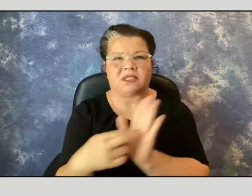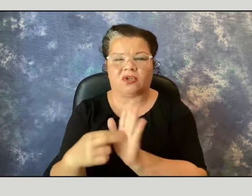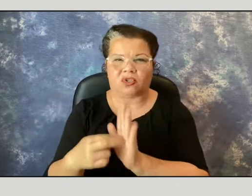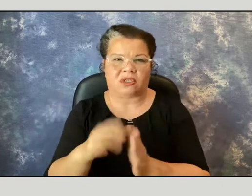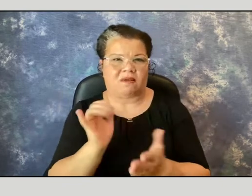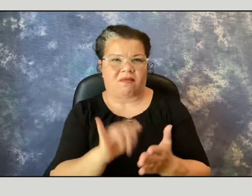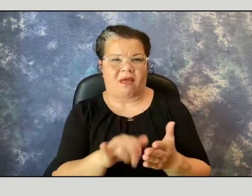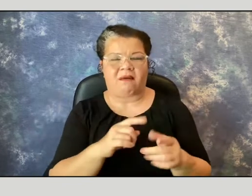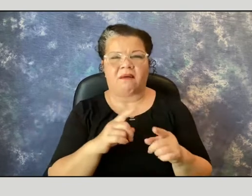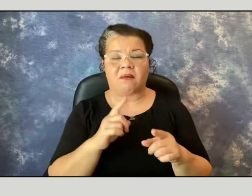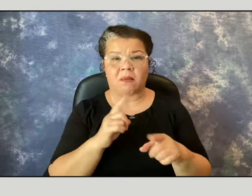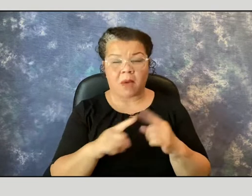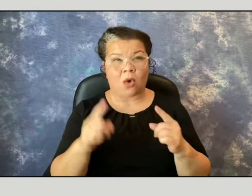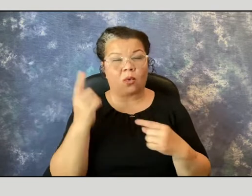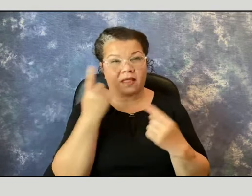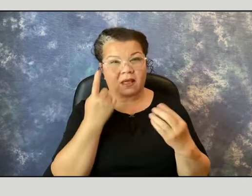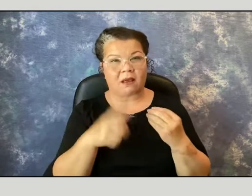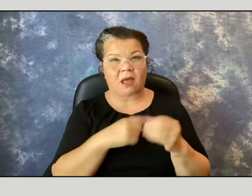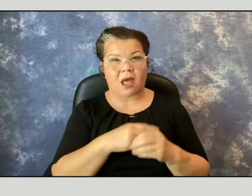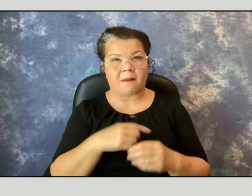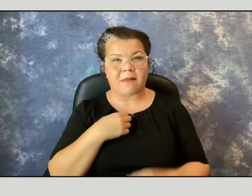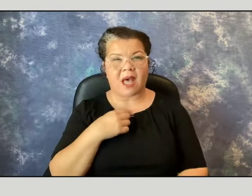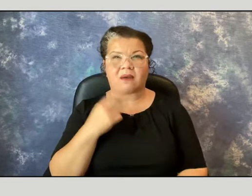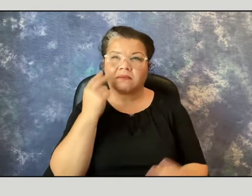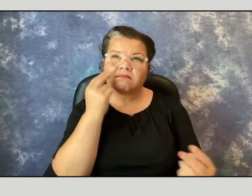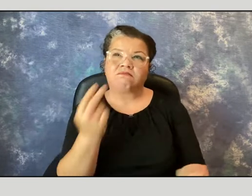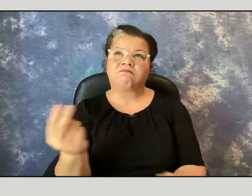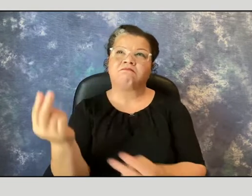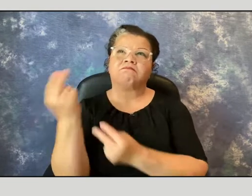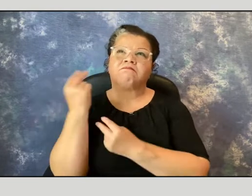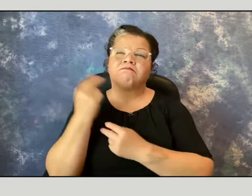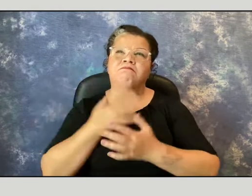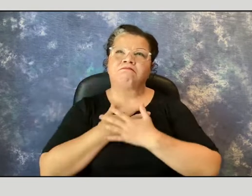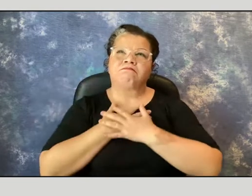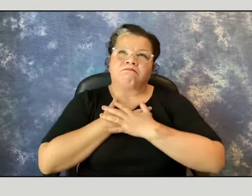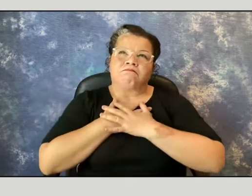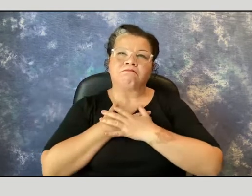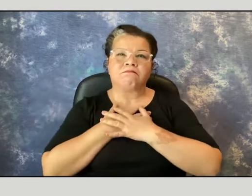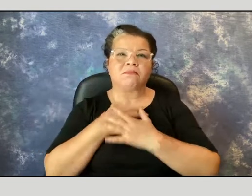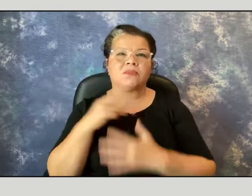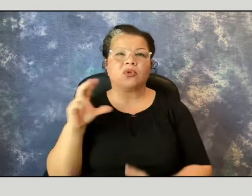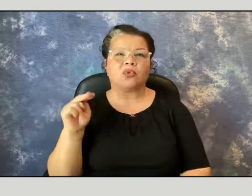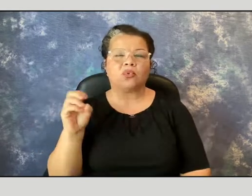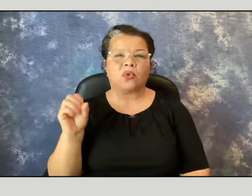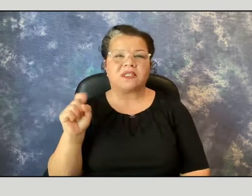as a vibe to Puerto Ricanness. We poke at this, I poke at this a lot in my reporting is